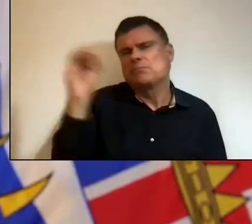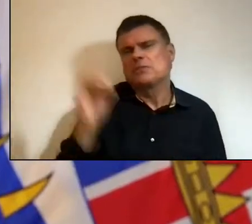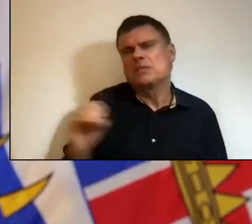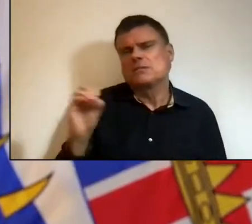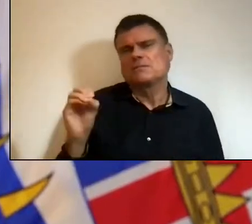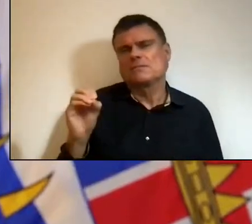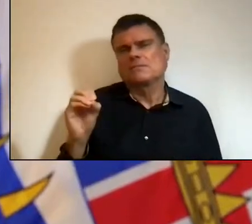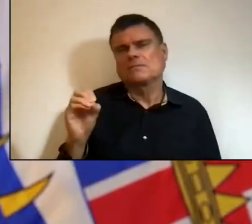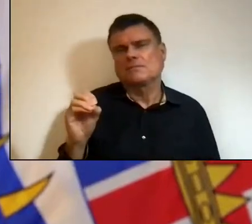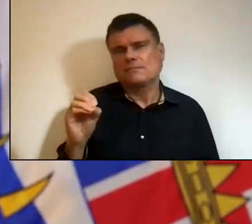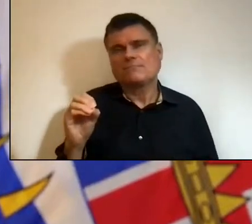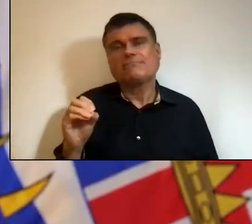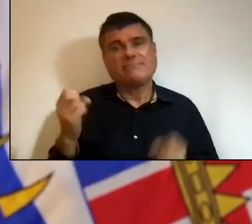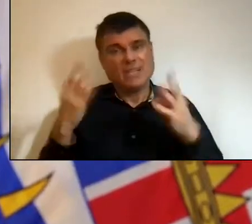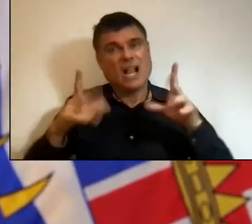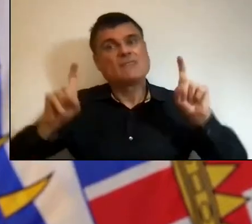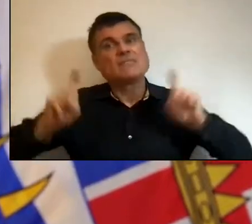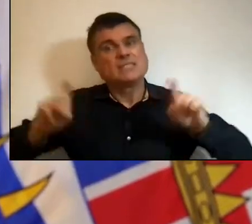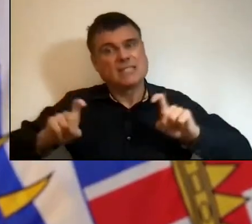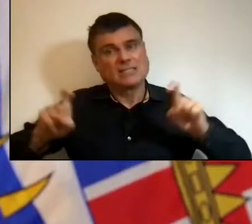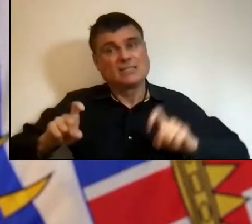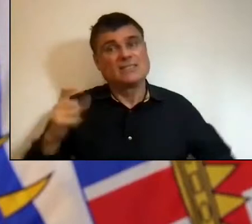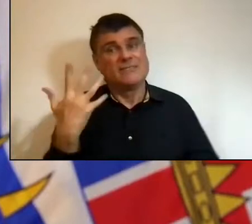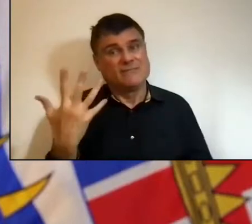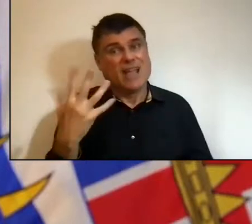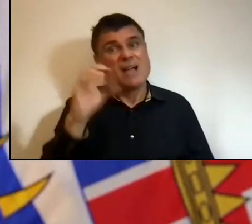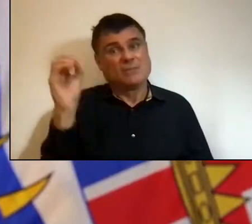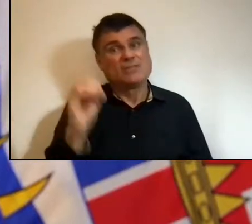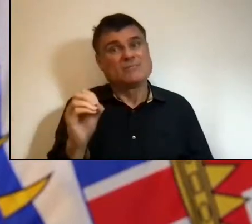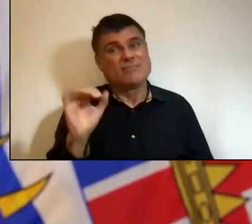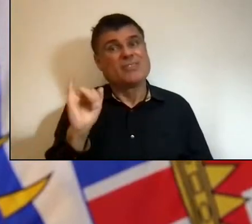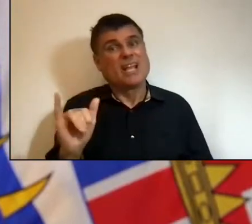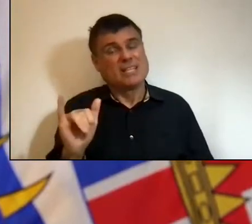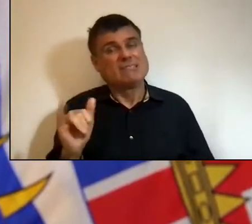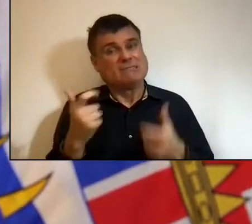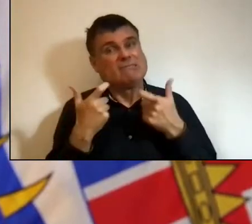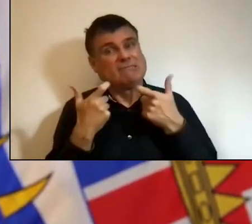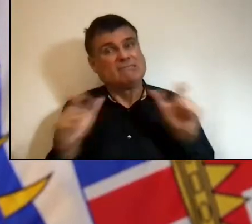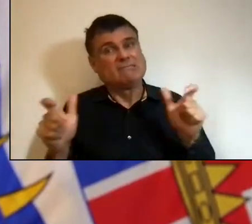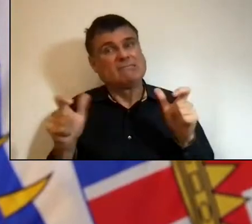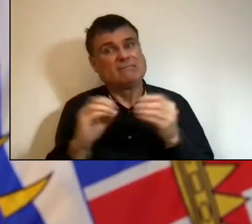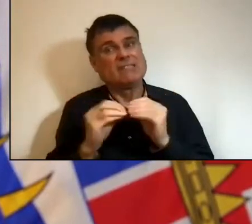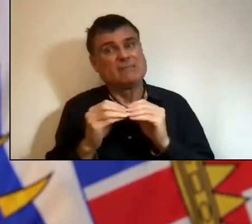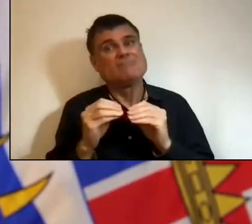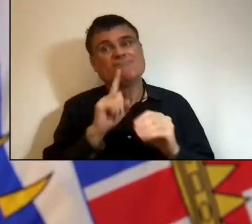, and at that 5% that's large numbers of people. Katie have a